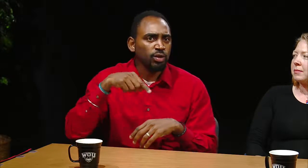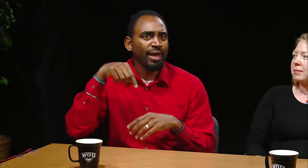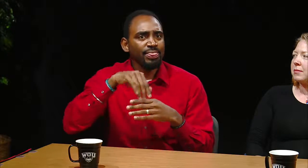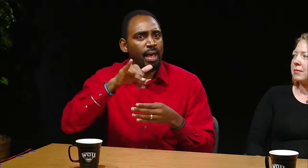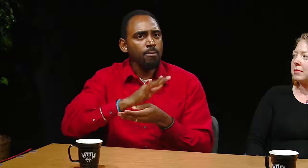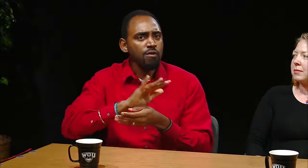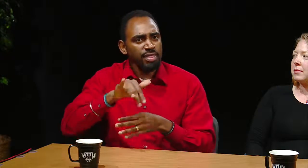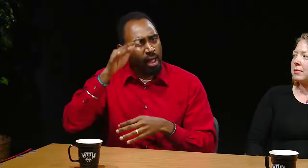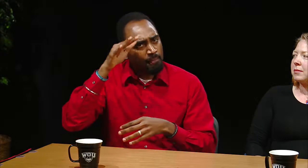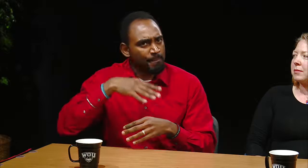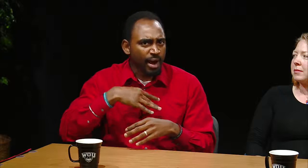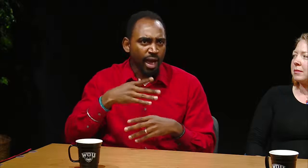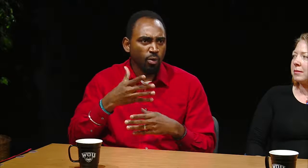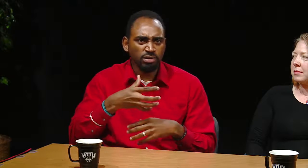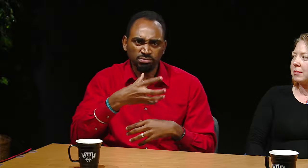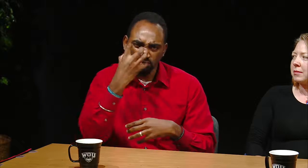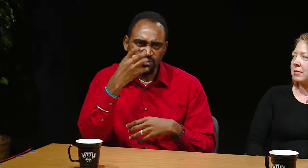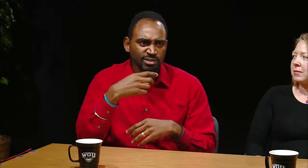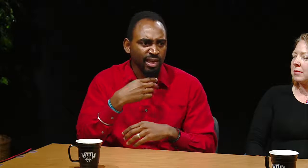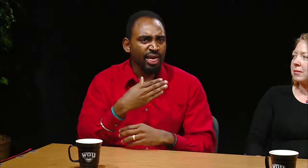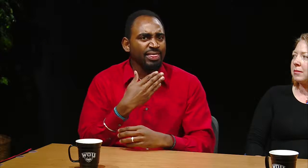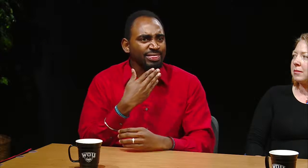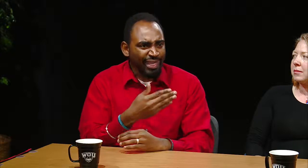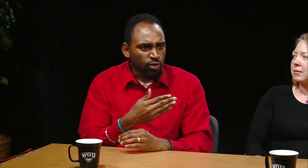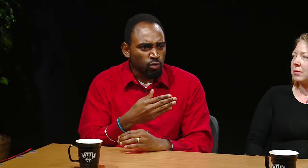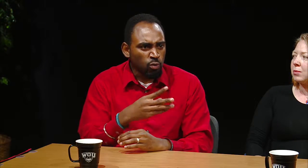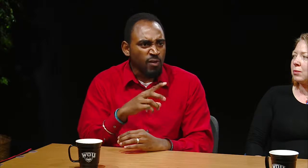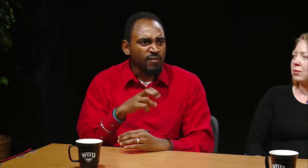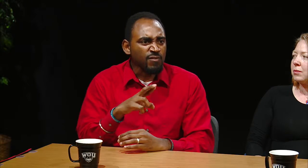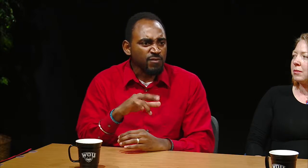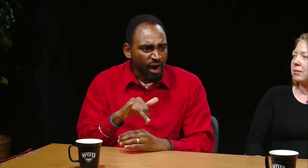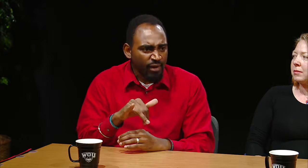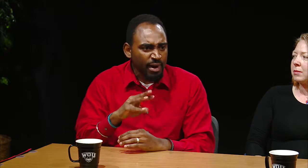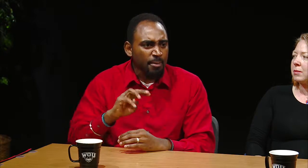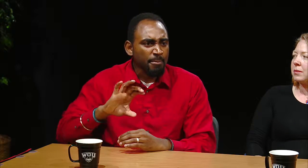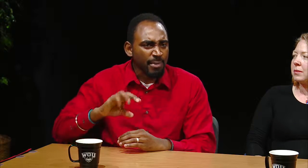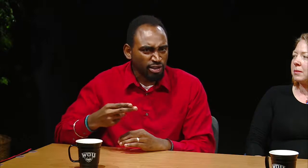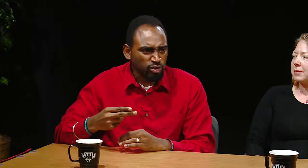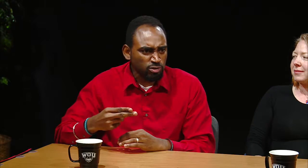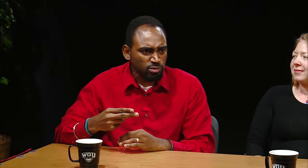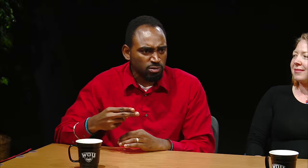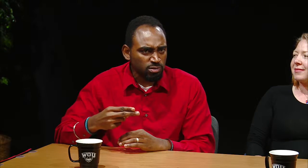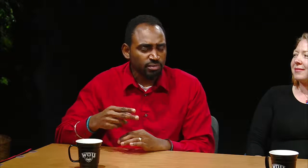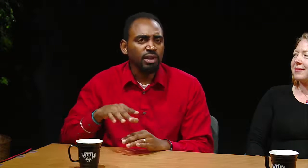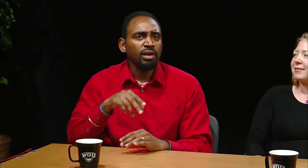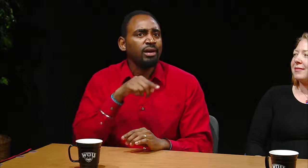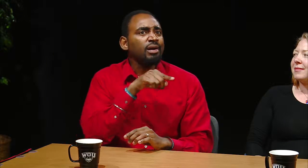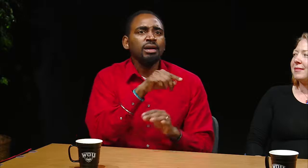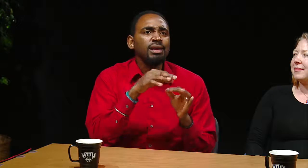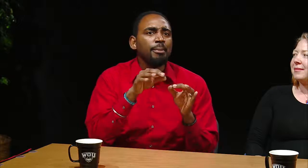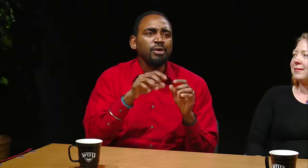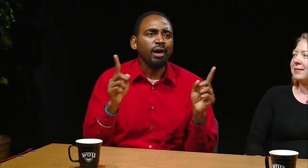It's a captioning manual, and from what I have learned from it, it gives you guidelines on how many words you put on the screen